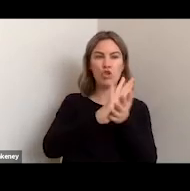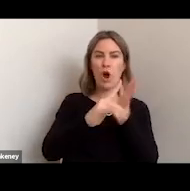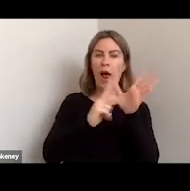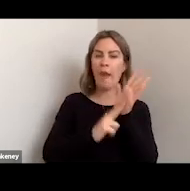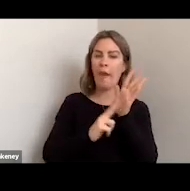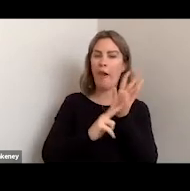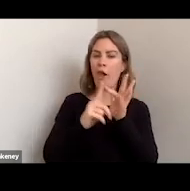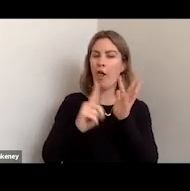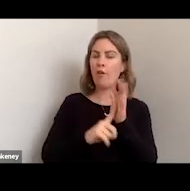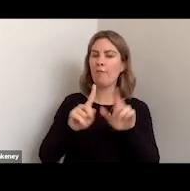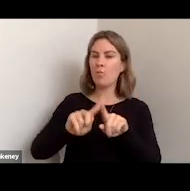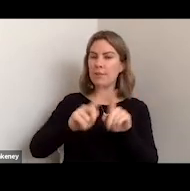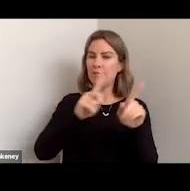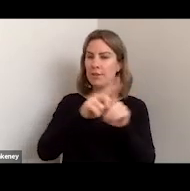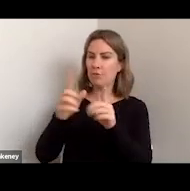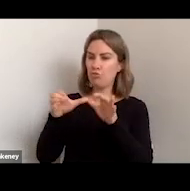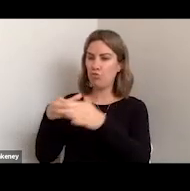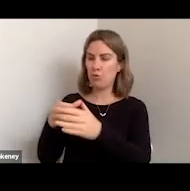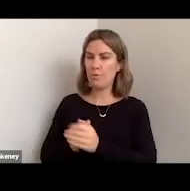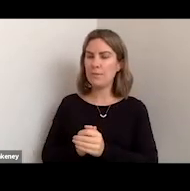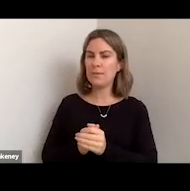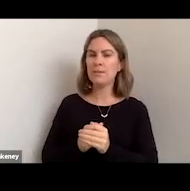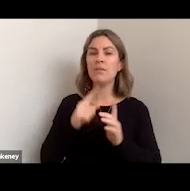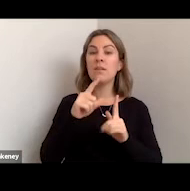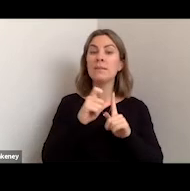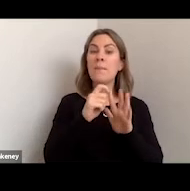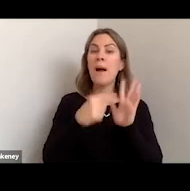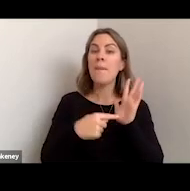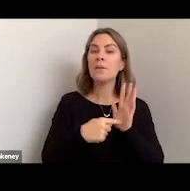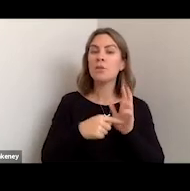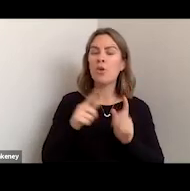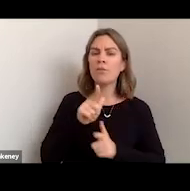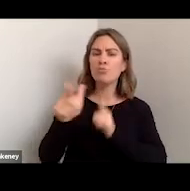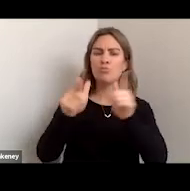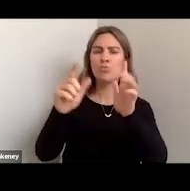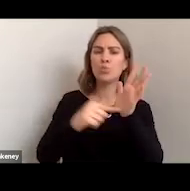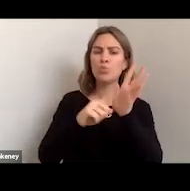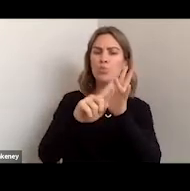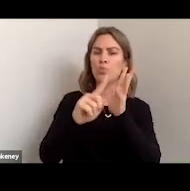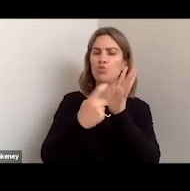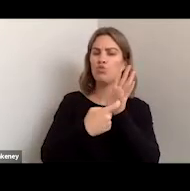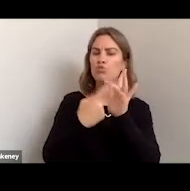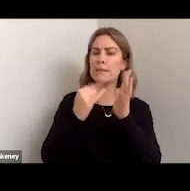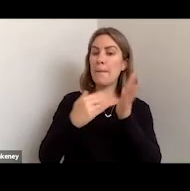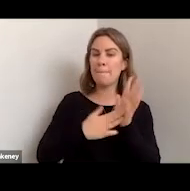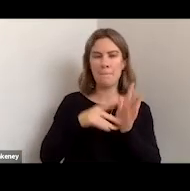very well. They use their Facebook for grey nomads - sorry, glamping,